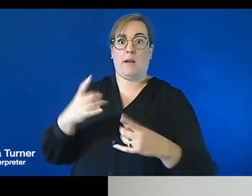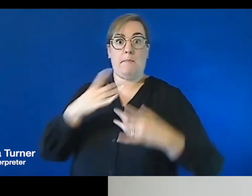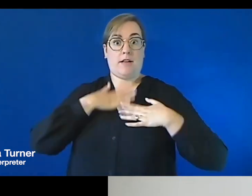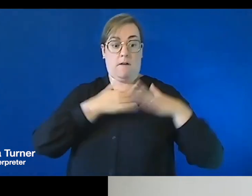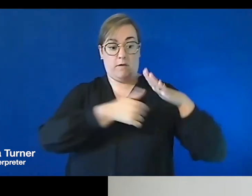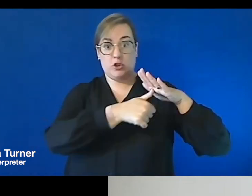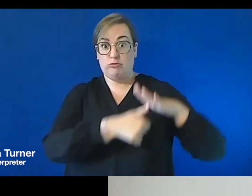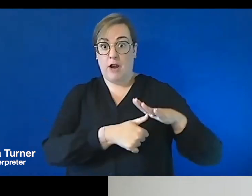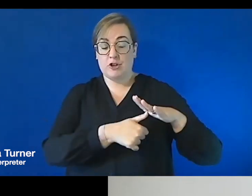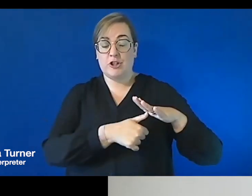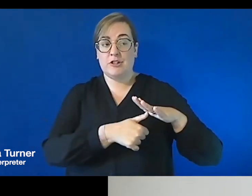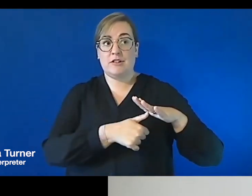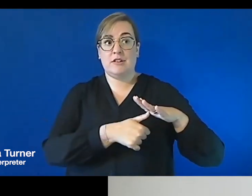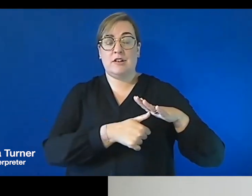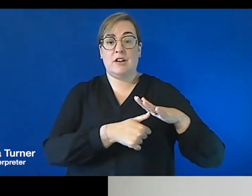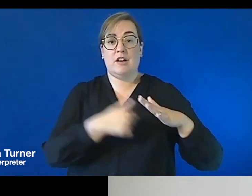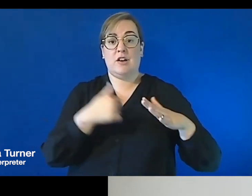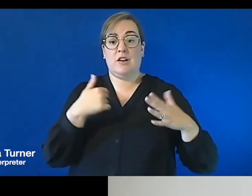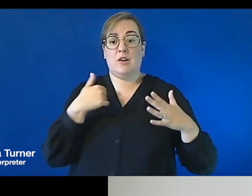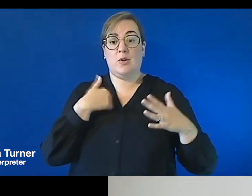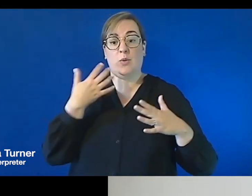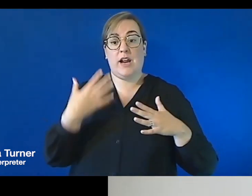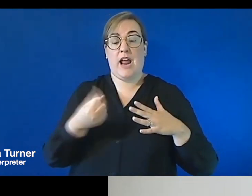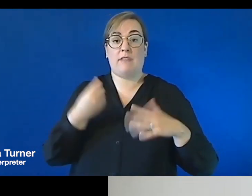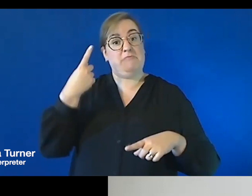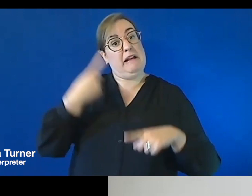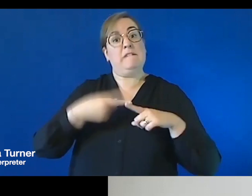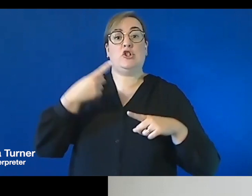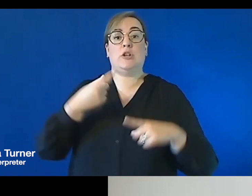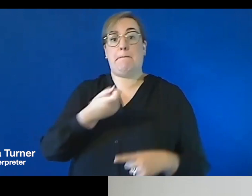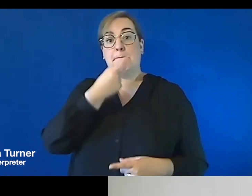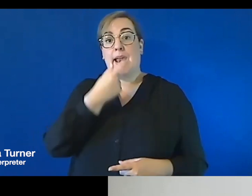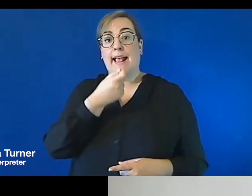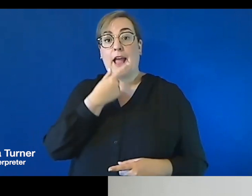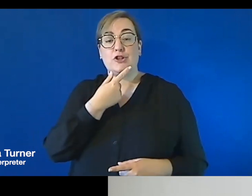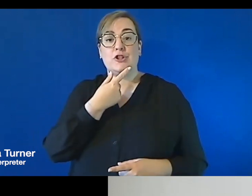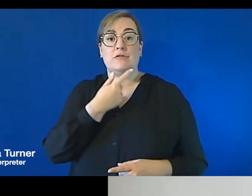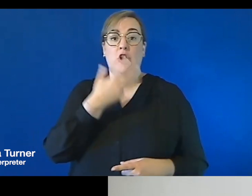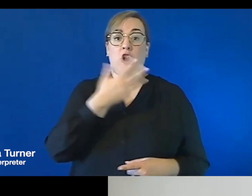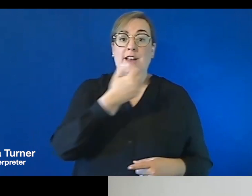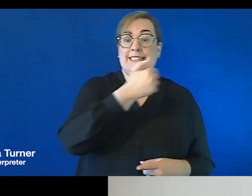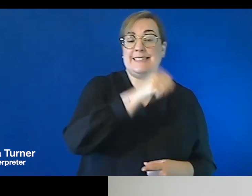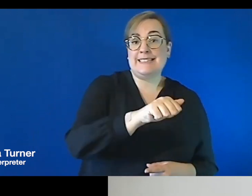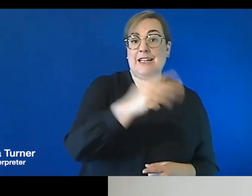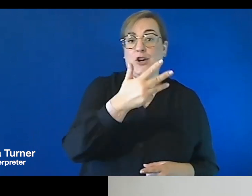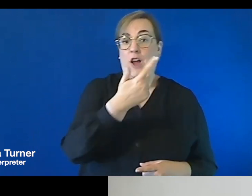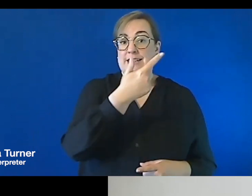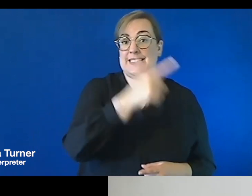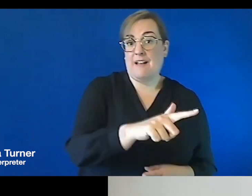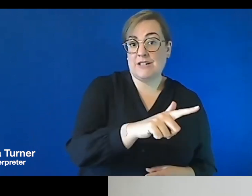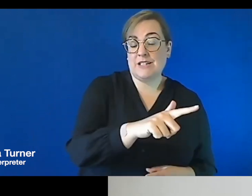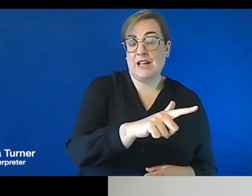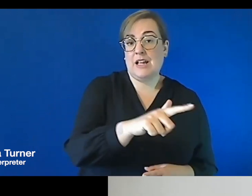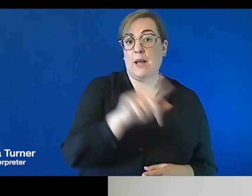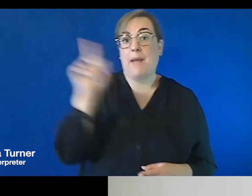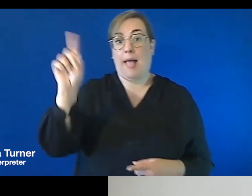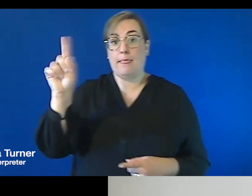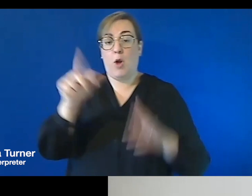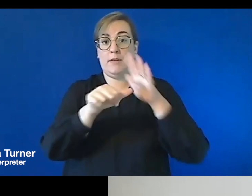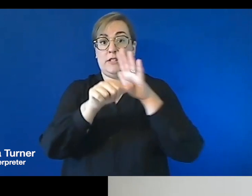very efficient medication in 1960s, 1970s but in the moment then depression became as a mainstream